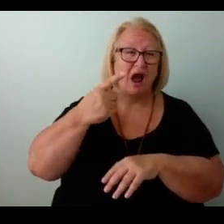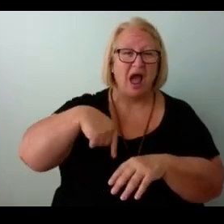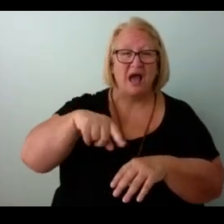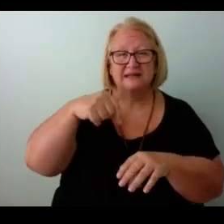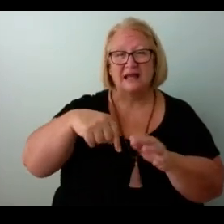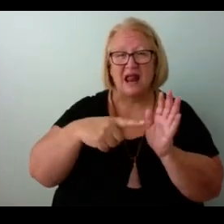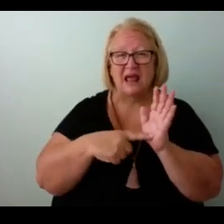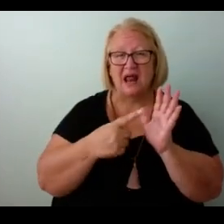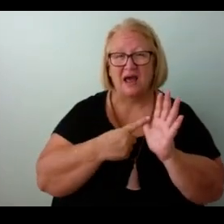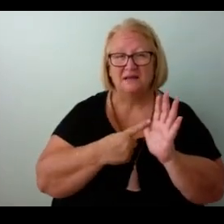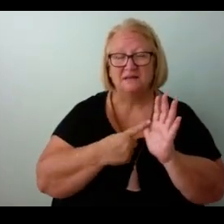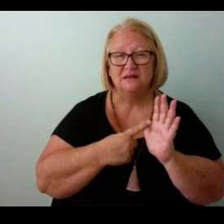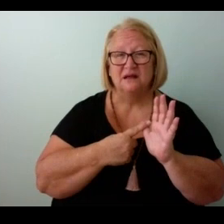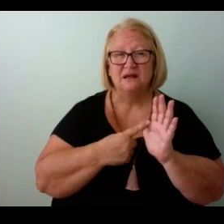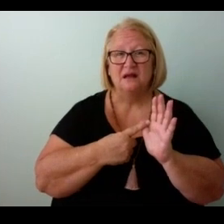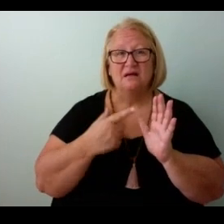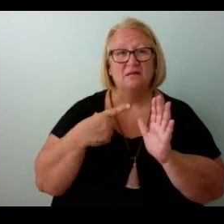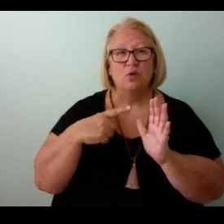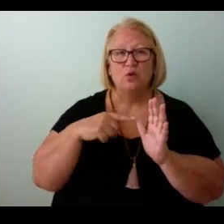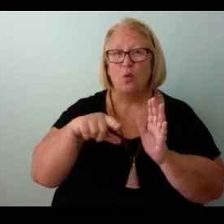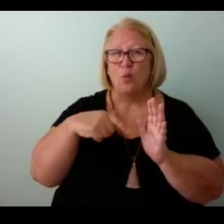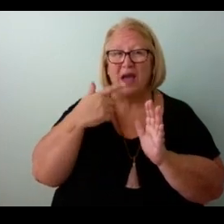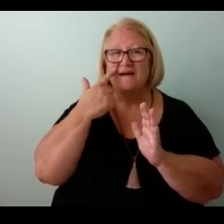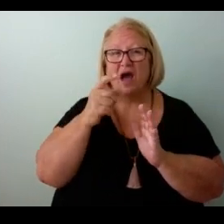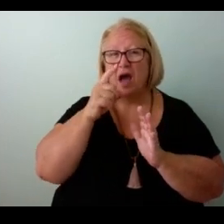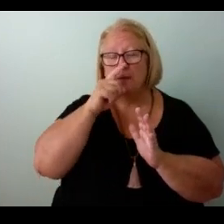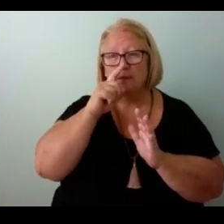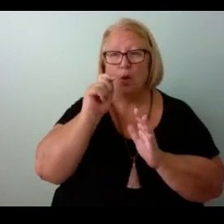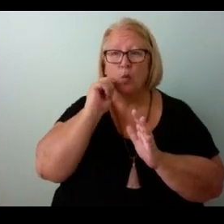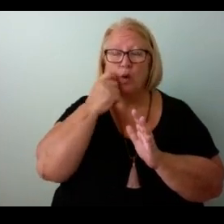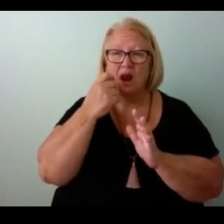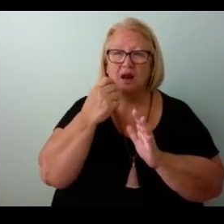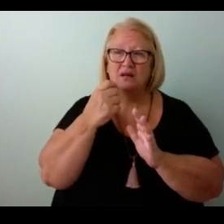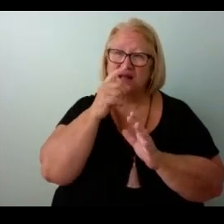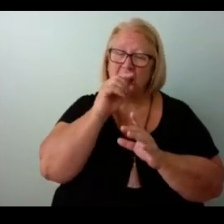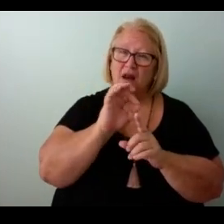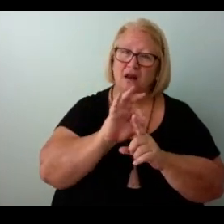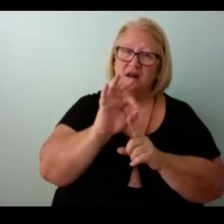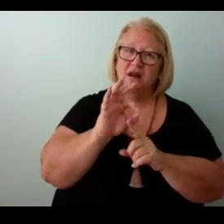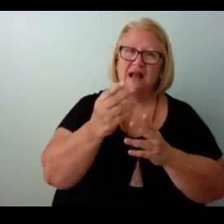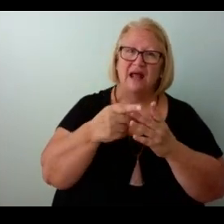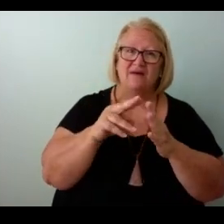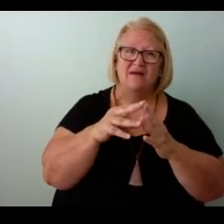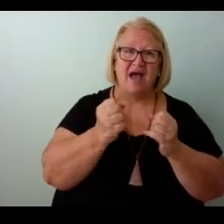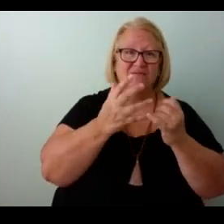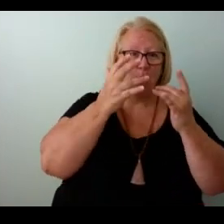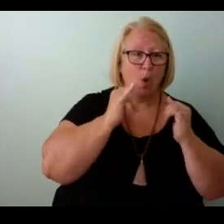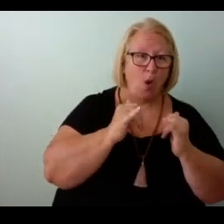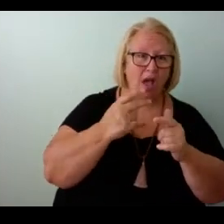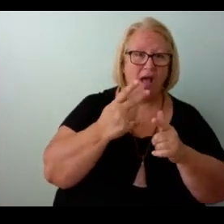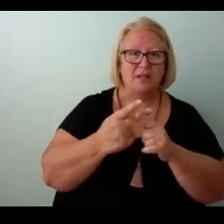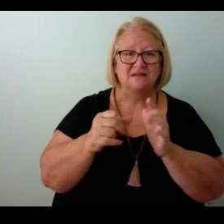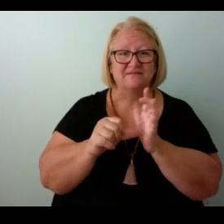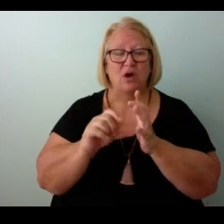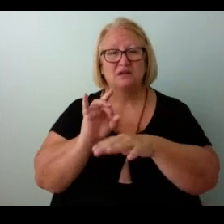we find people get better results when there's both a financial counsellor and a lawyer involved. That's our experience.